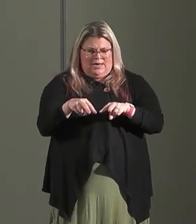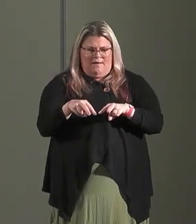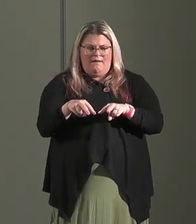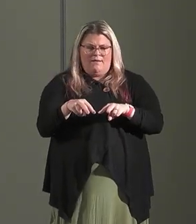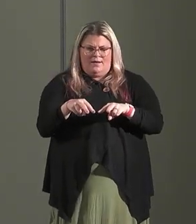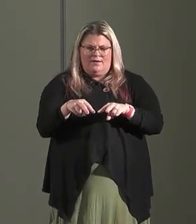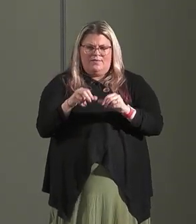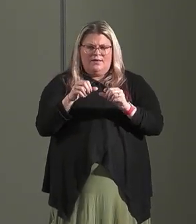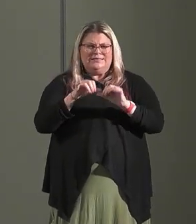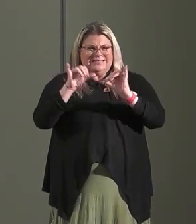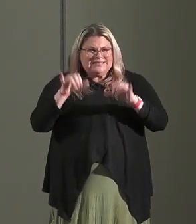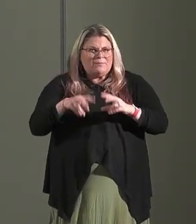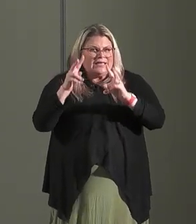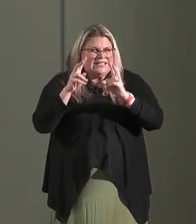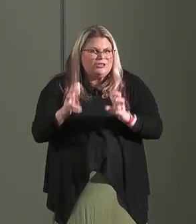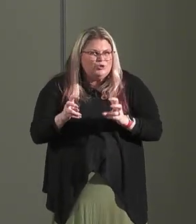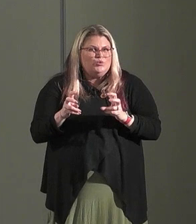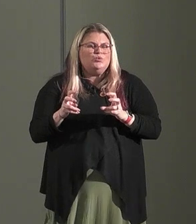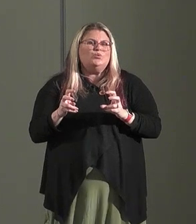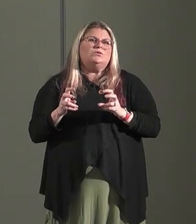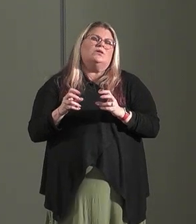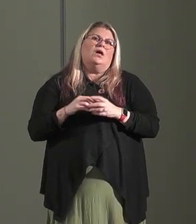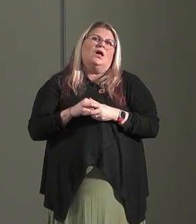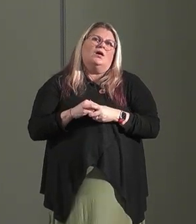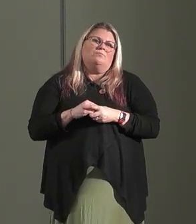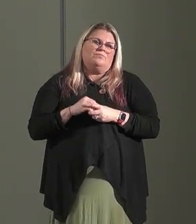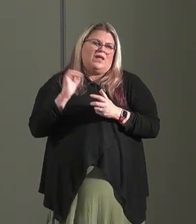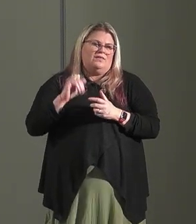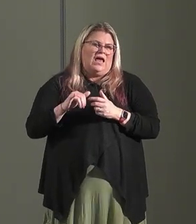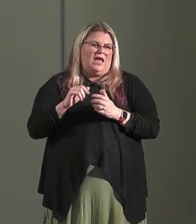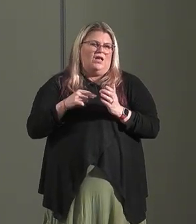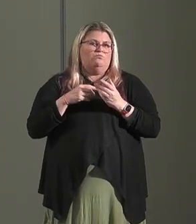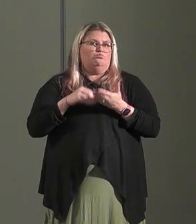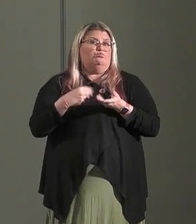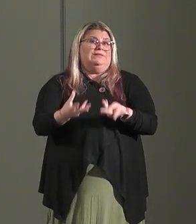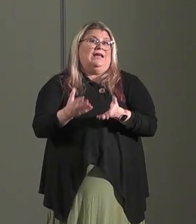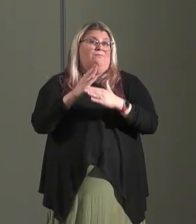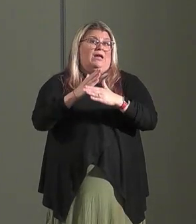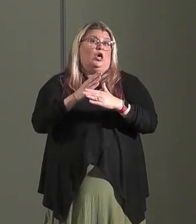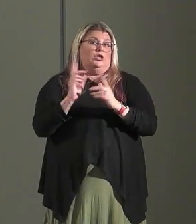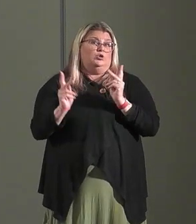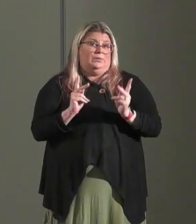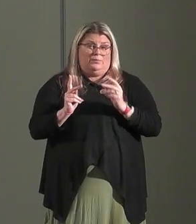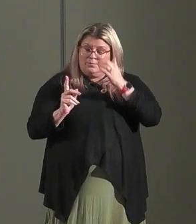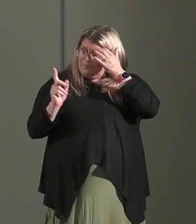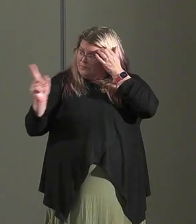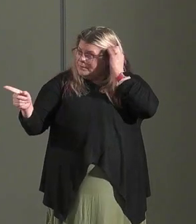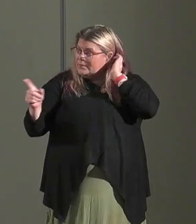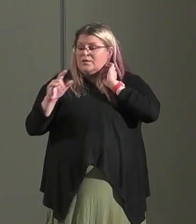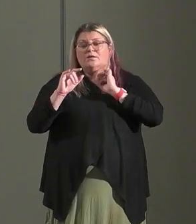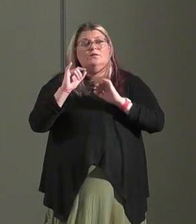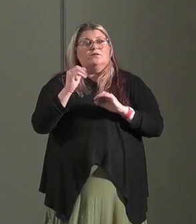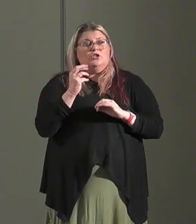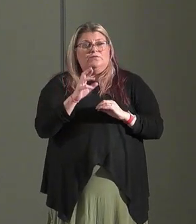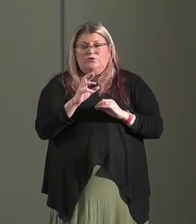systemic issues that present barriers to people >> JENNIFER: I'm right there aligned with you. In